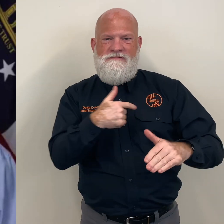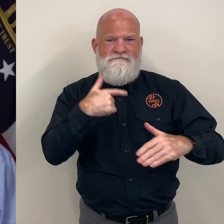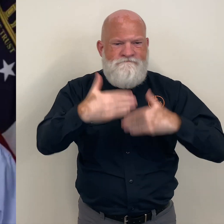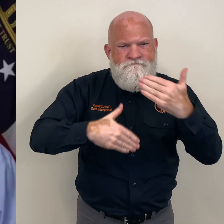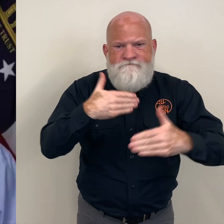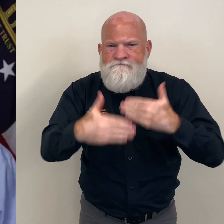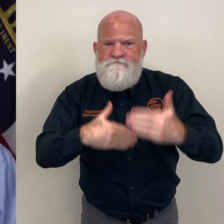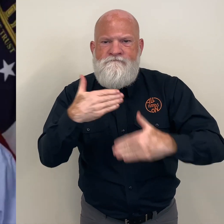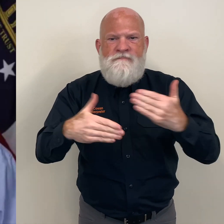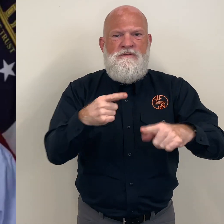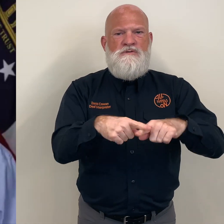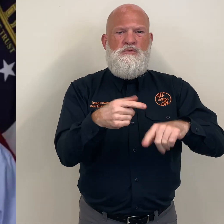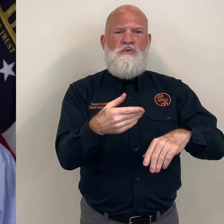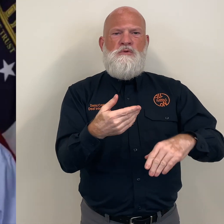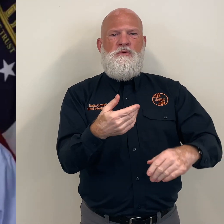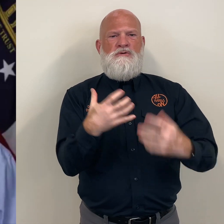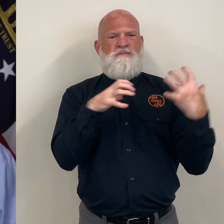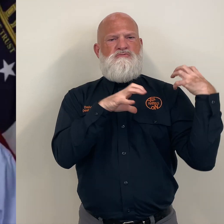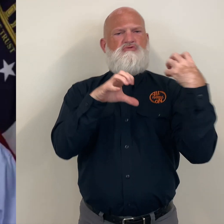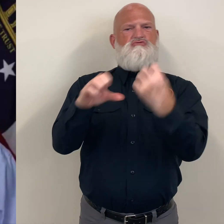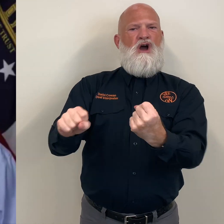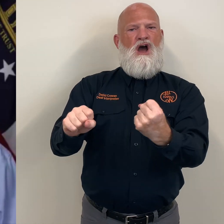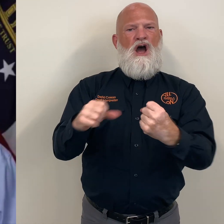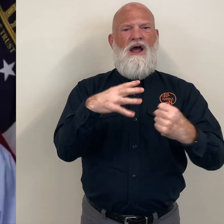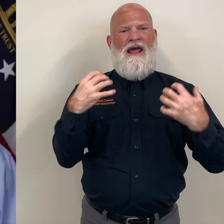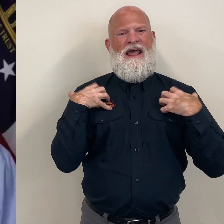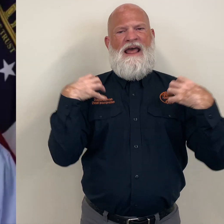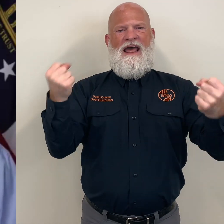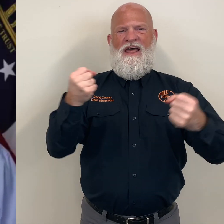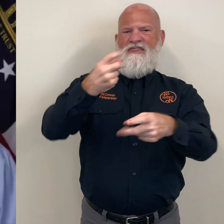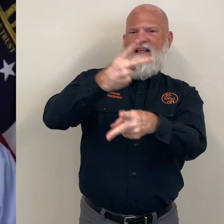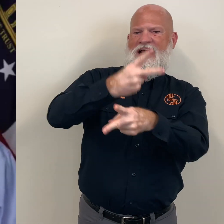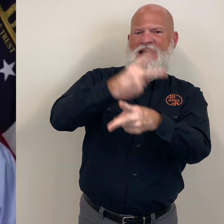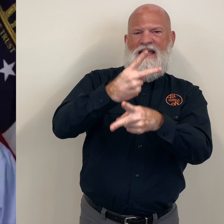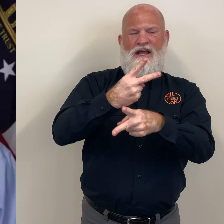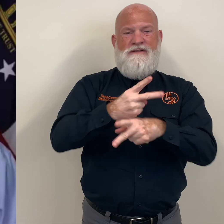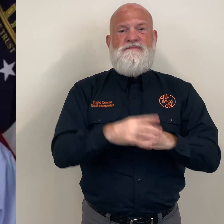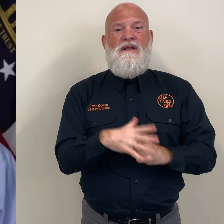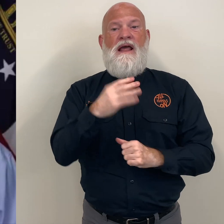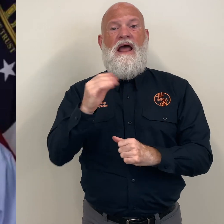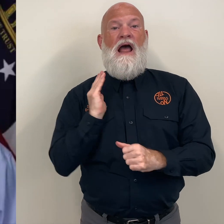healthcare infrastructure and flatten the curve, we were successful in these